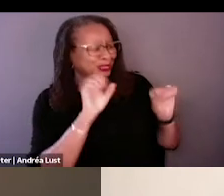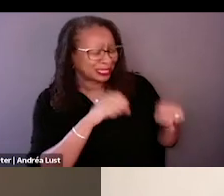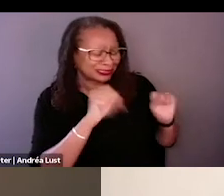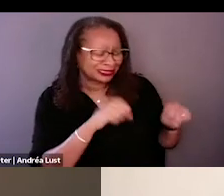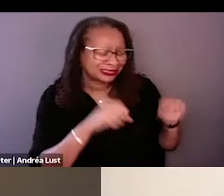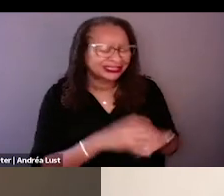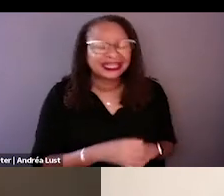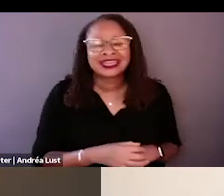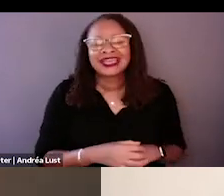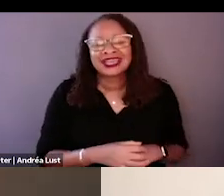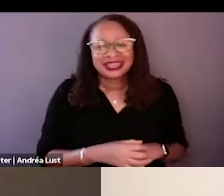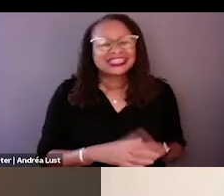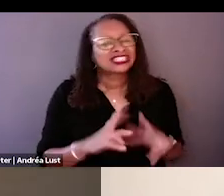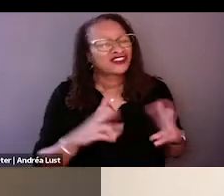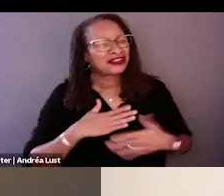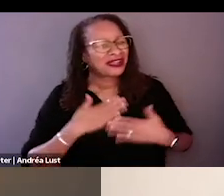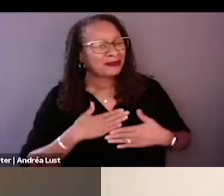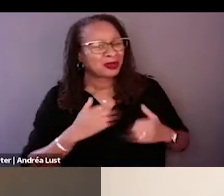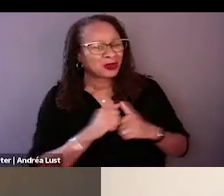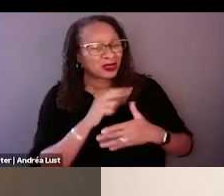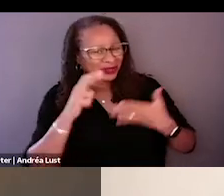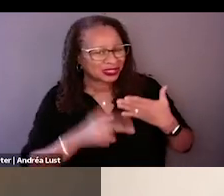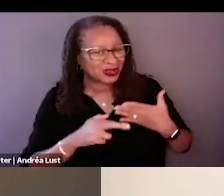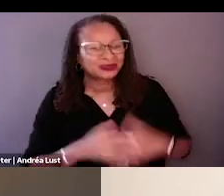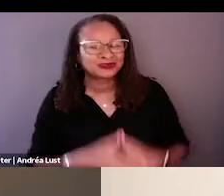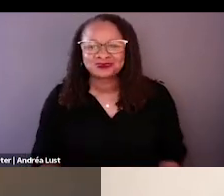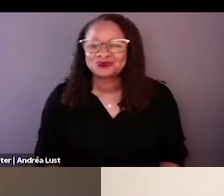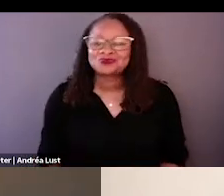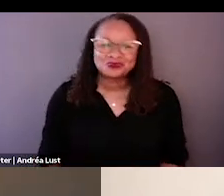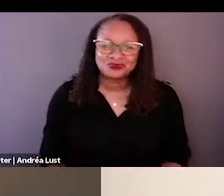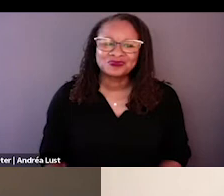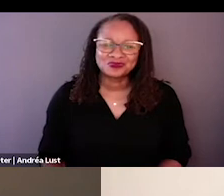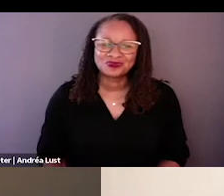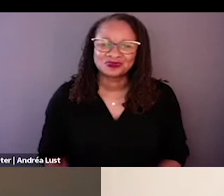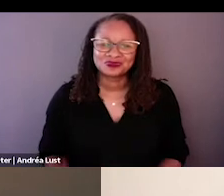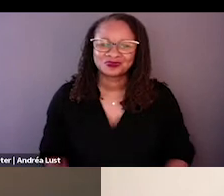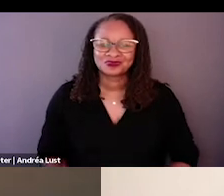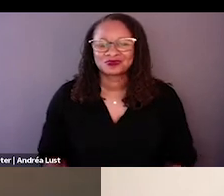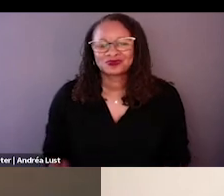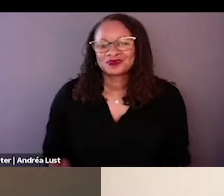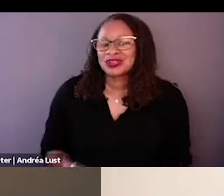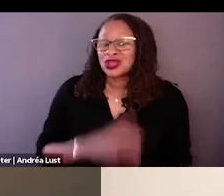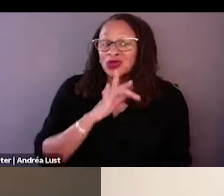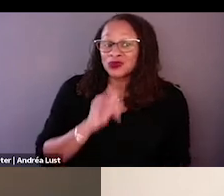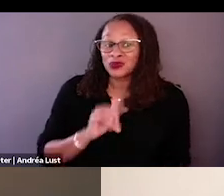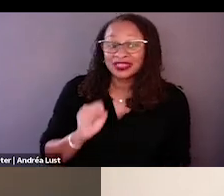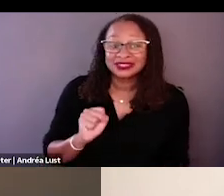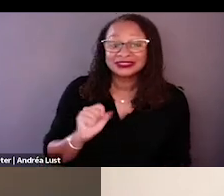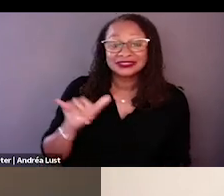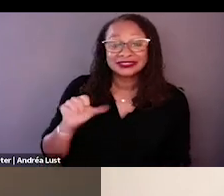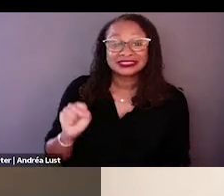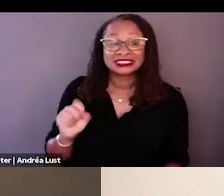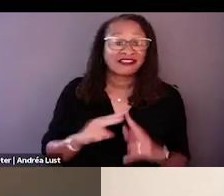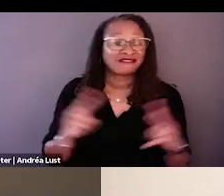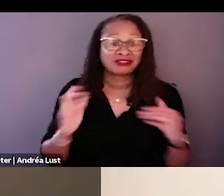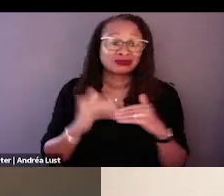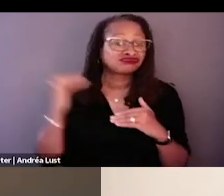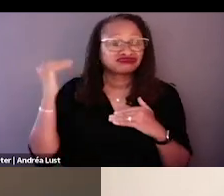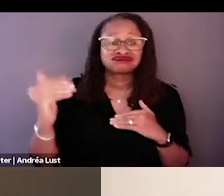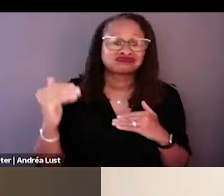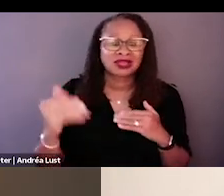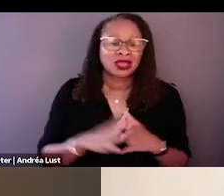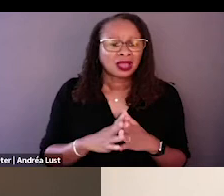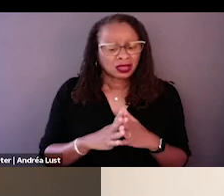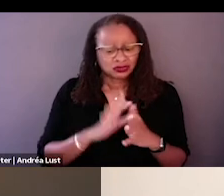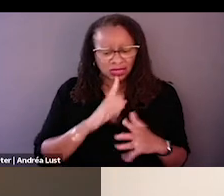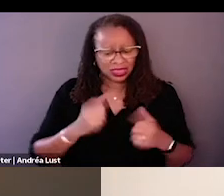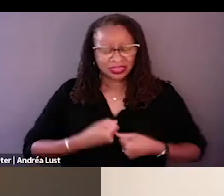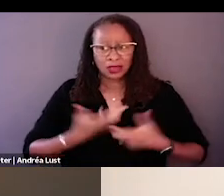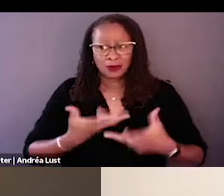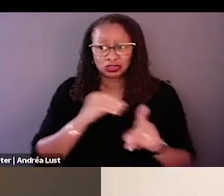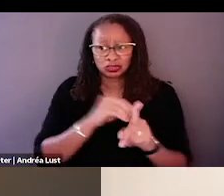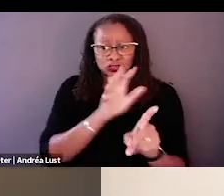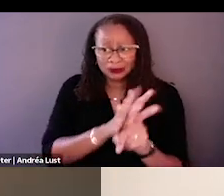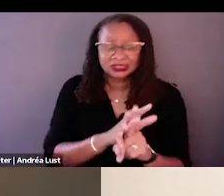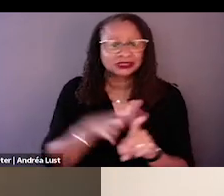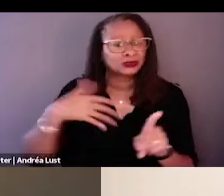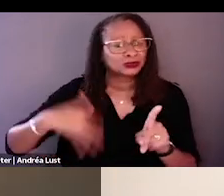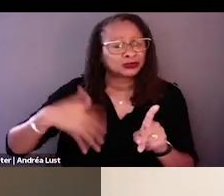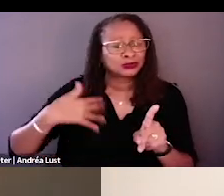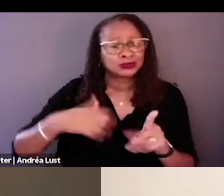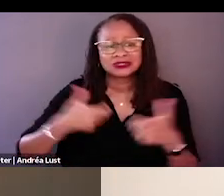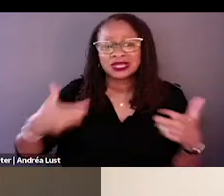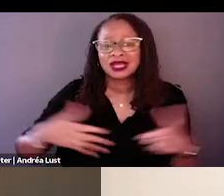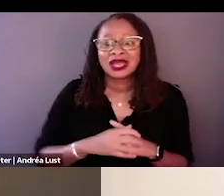original material had deteriorated almost beyond being able to restore again, and then we donated